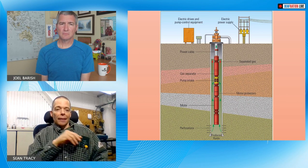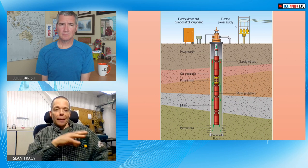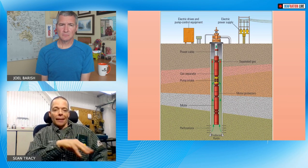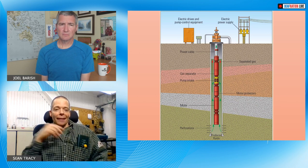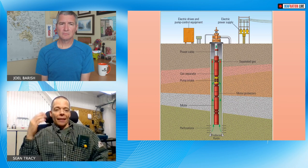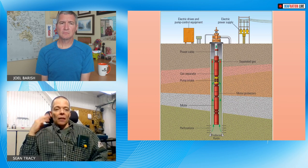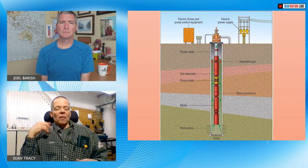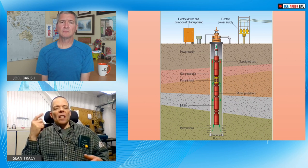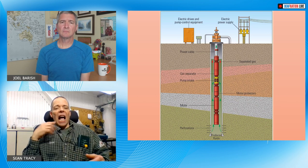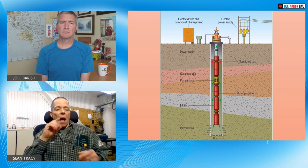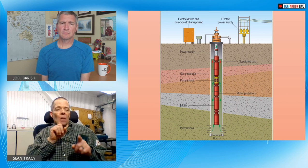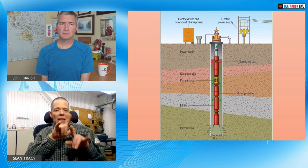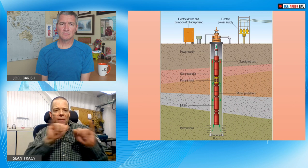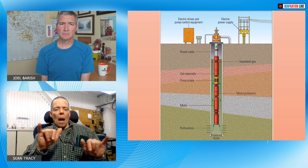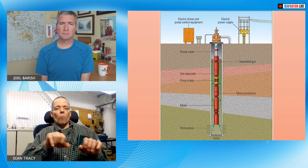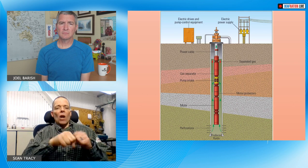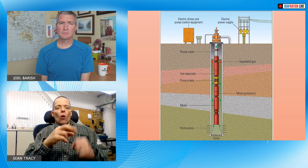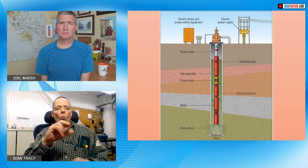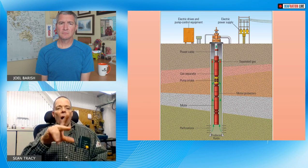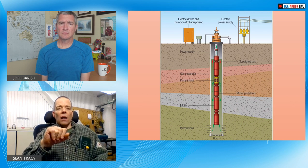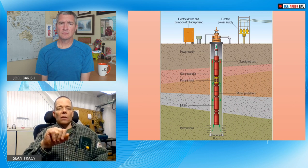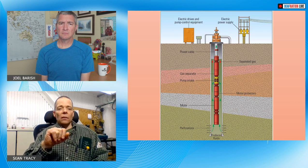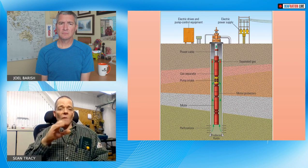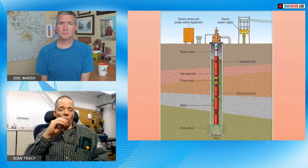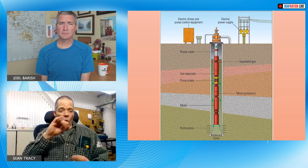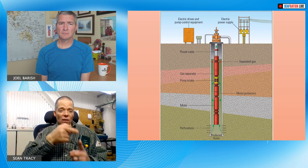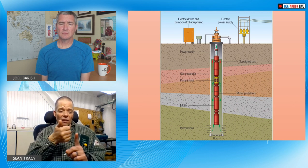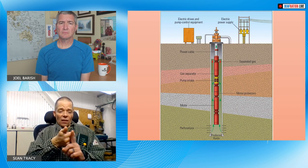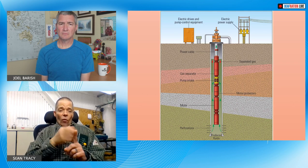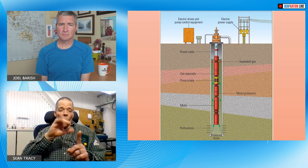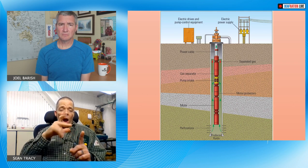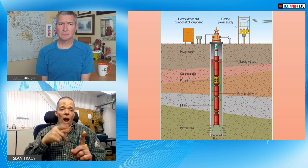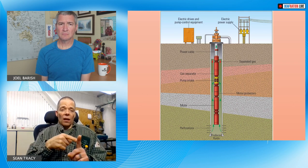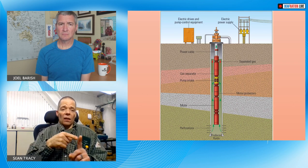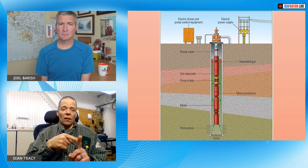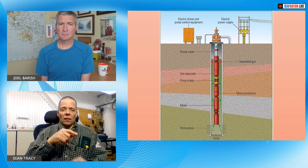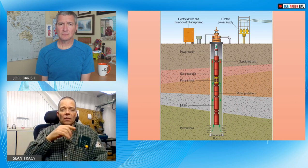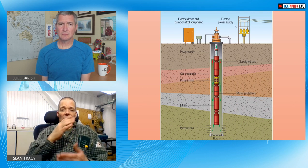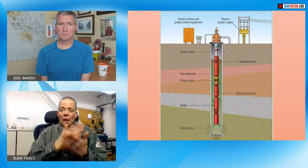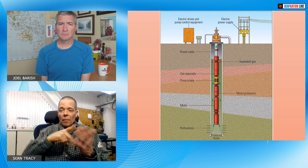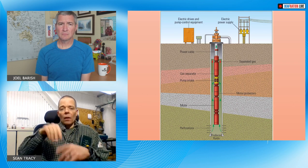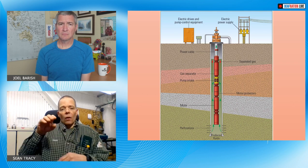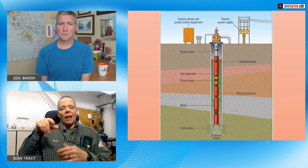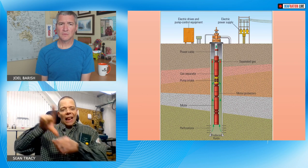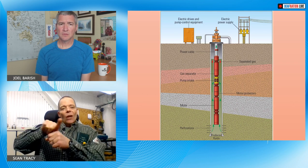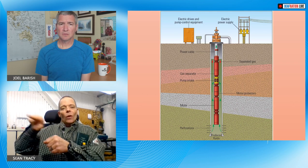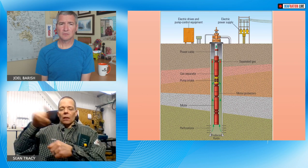letting us suck out the oil. And at the same time, we are breaking up rocks as well. Oil can be in the form of rock sometimes.